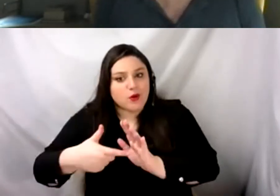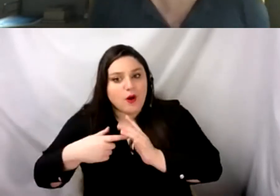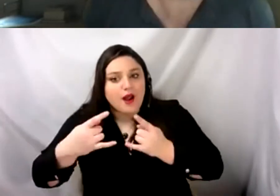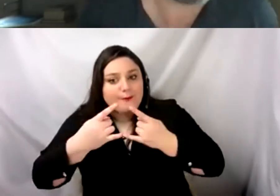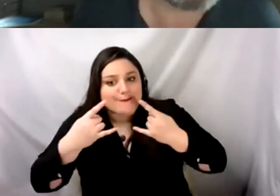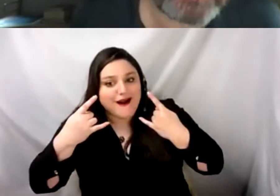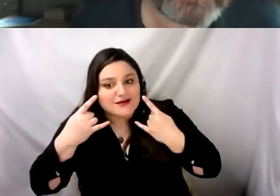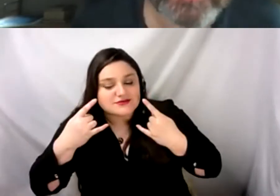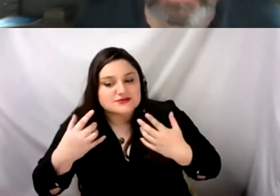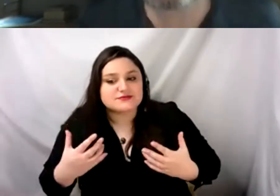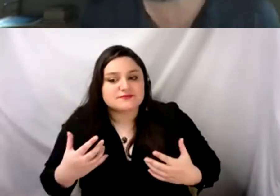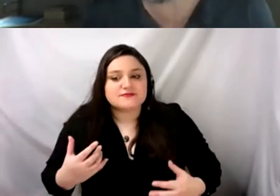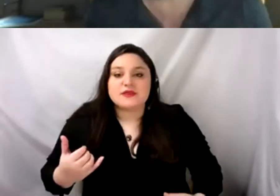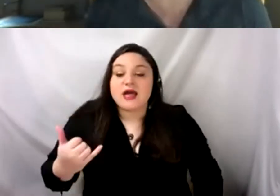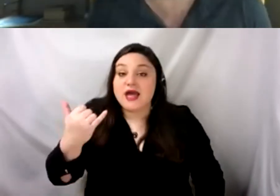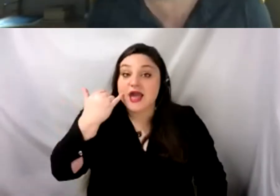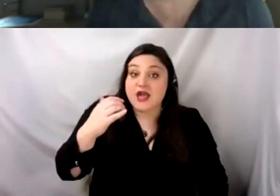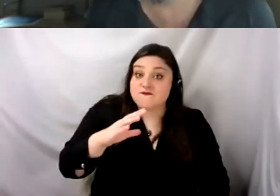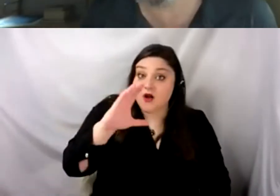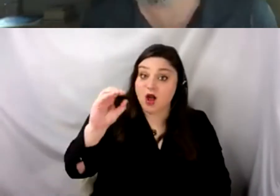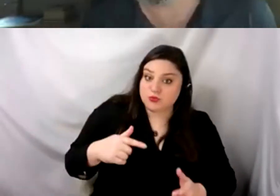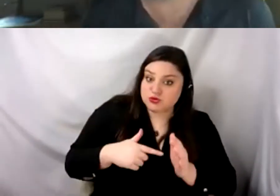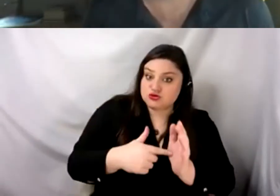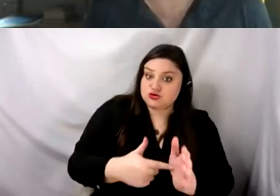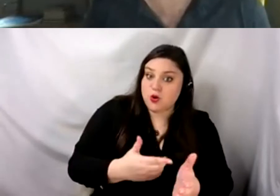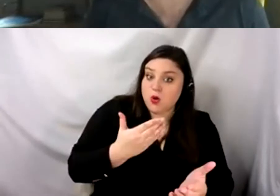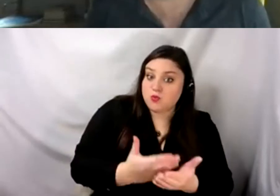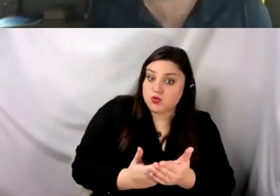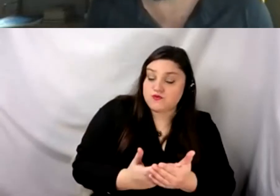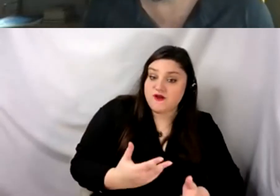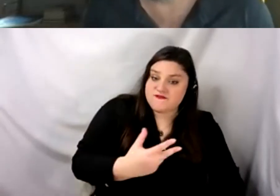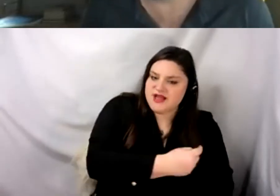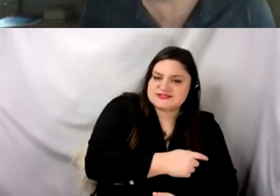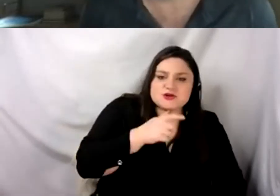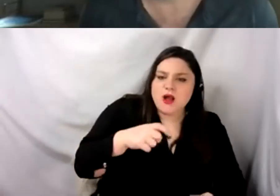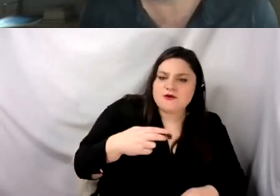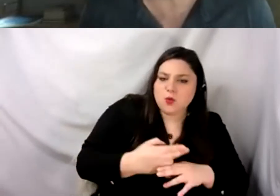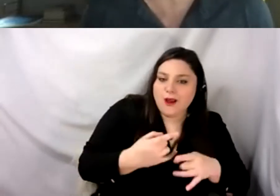been vaccinated cut they do not need to wear masks. Has this issue been tossed around a bit